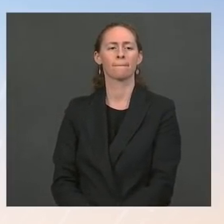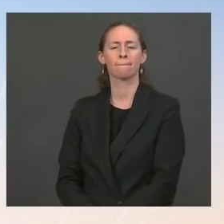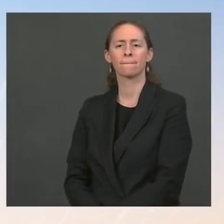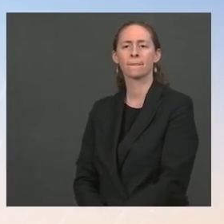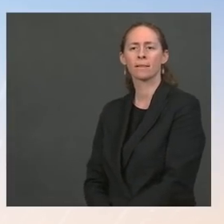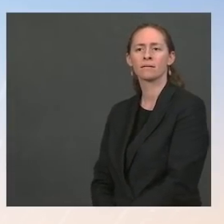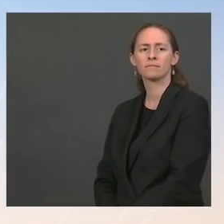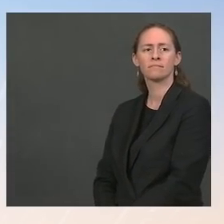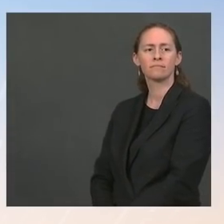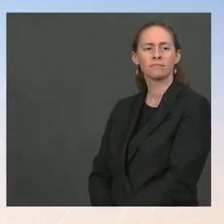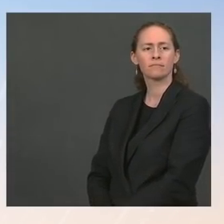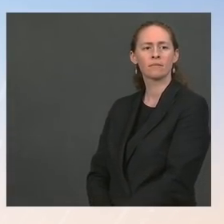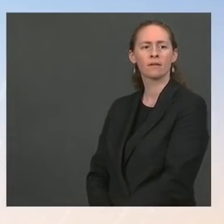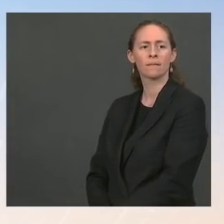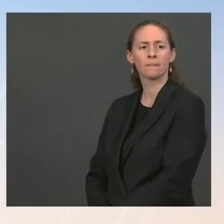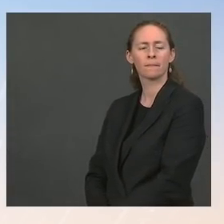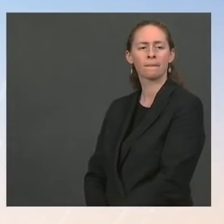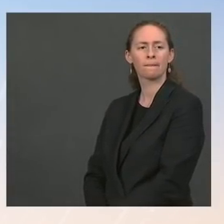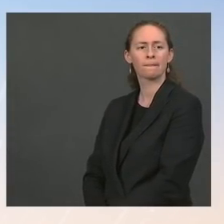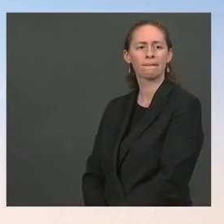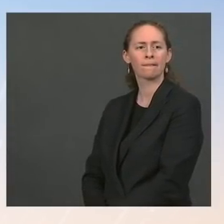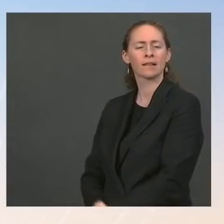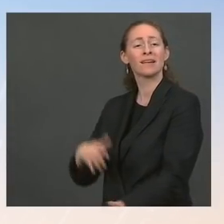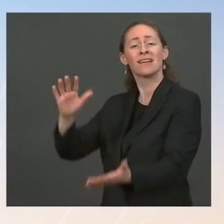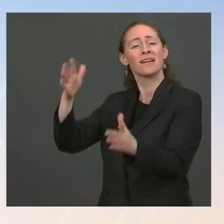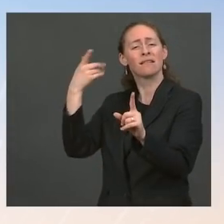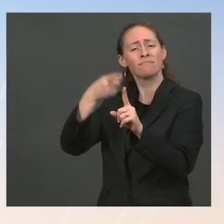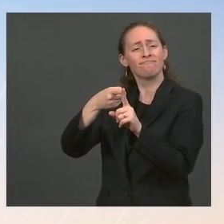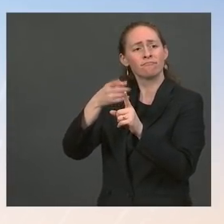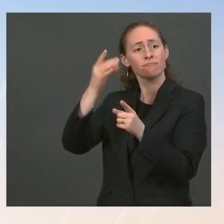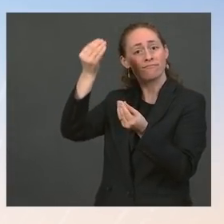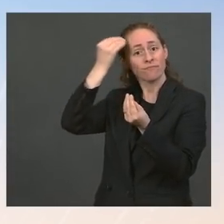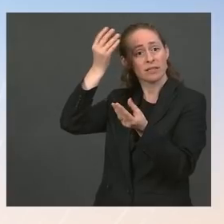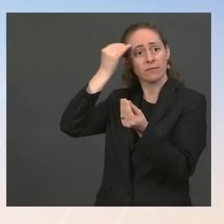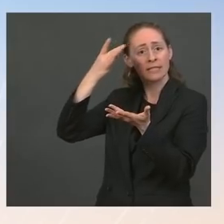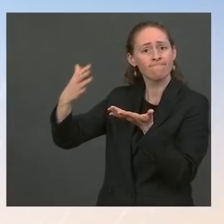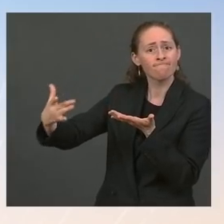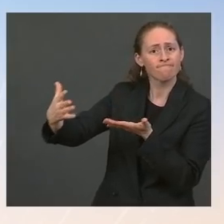especially, you know, in South America, where we saw many of the Haitian migrants coming from --